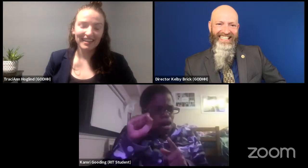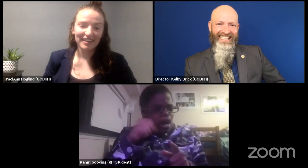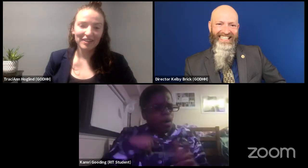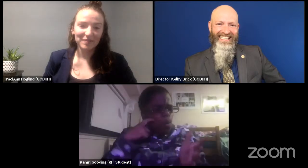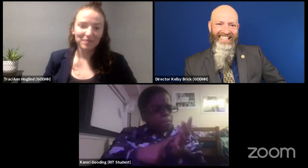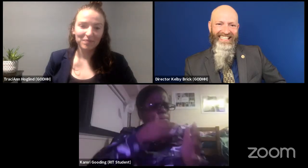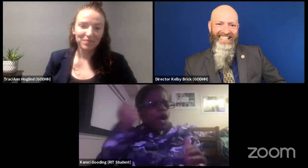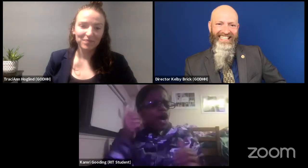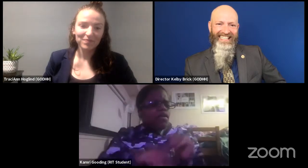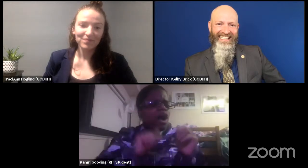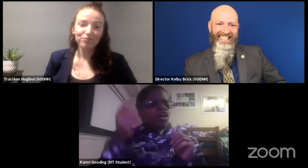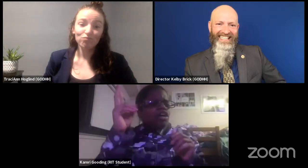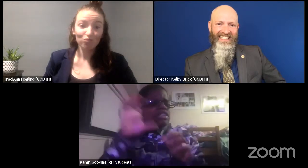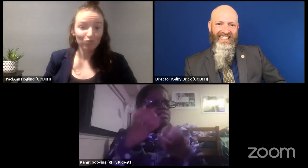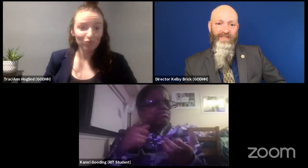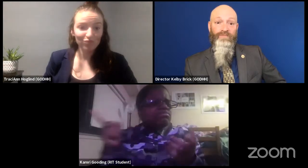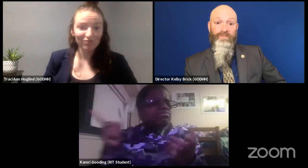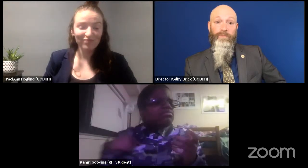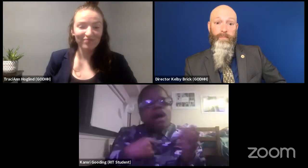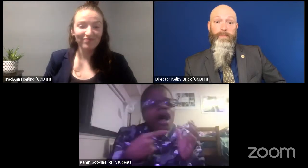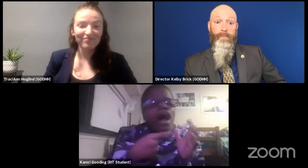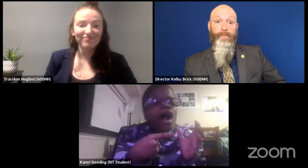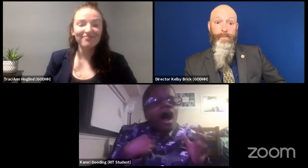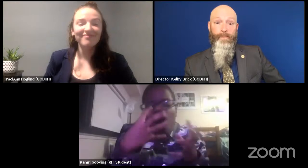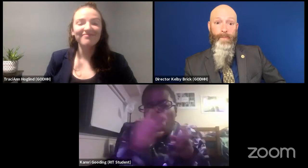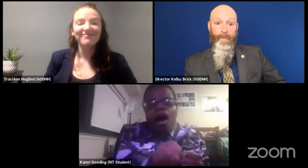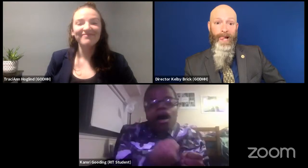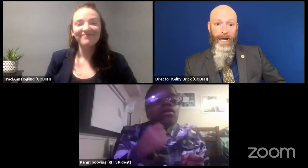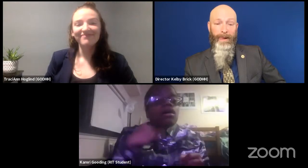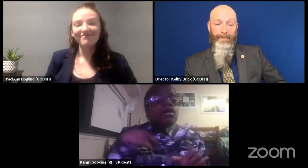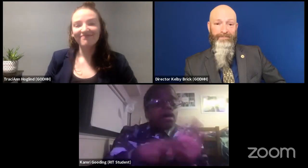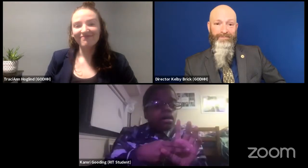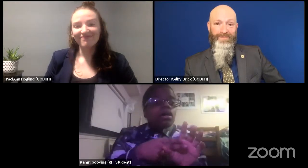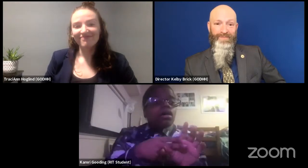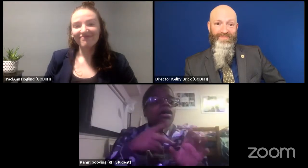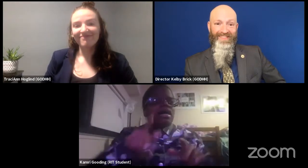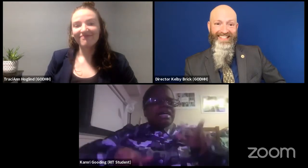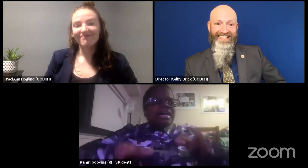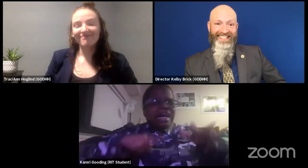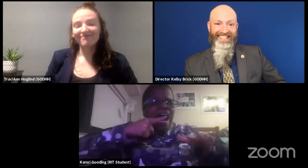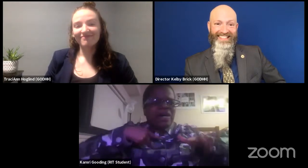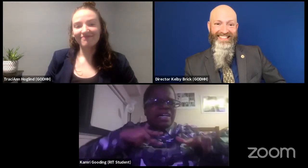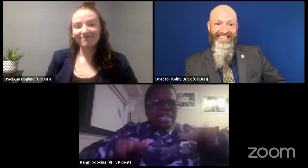this would be a good way to learn about politics in a much more real‑time way than any history